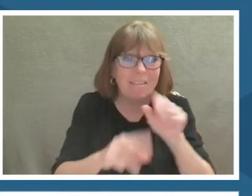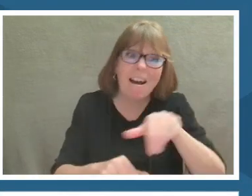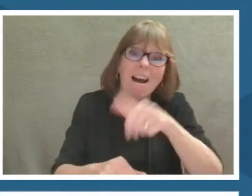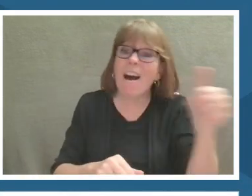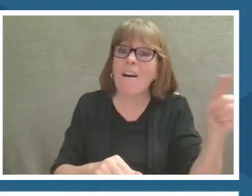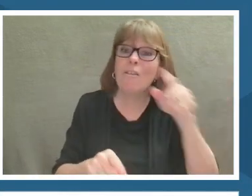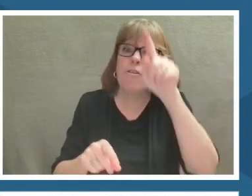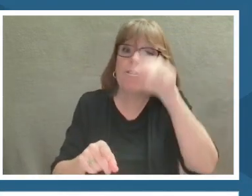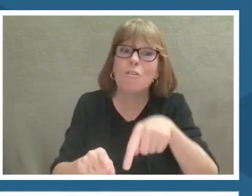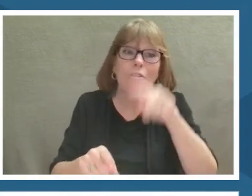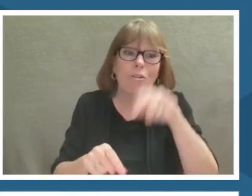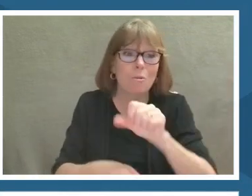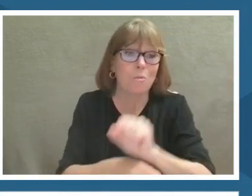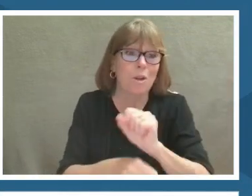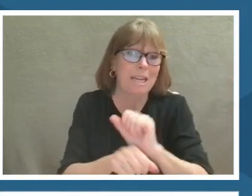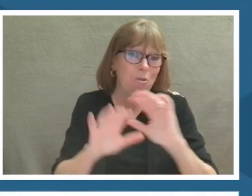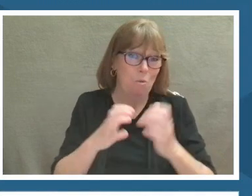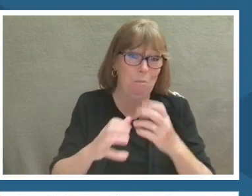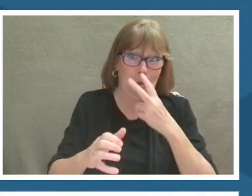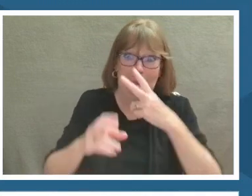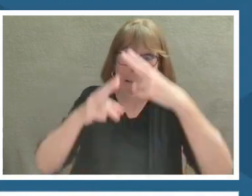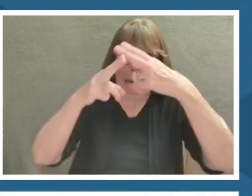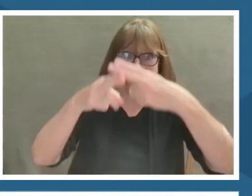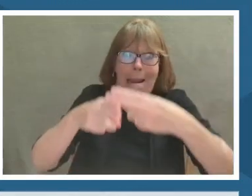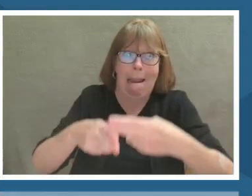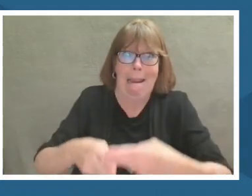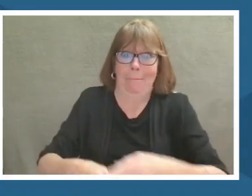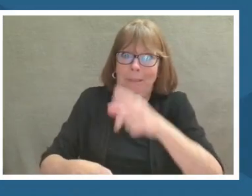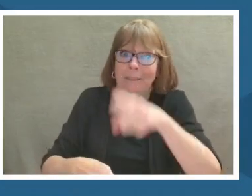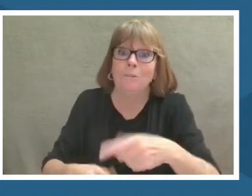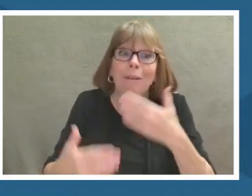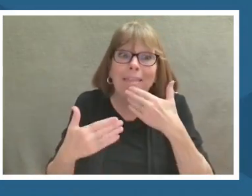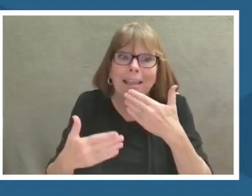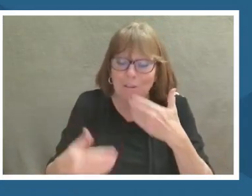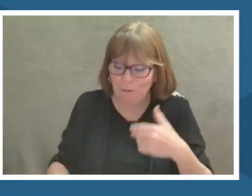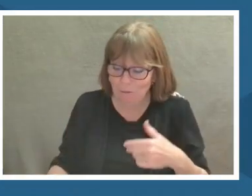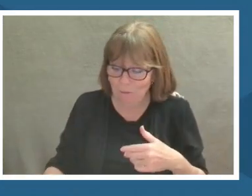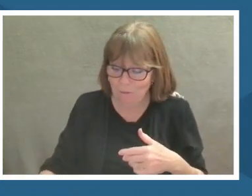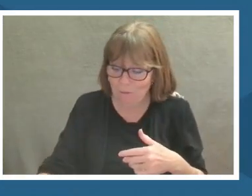working group there are many of them so thank you so much everyone